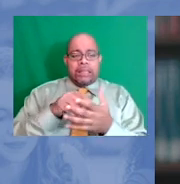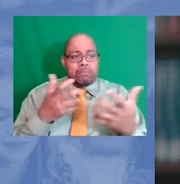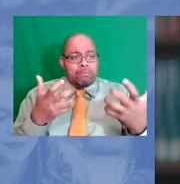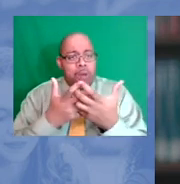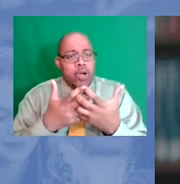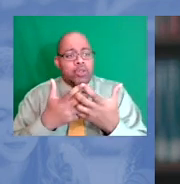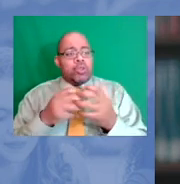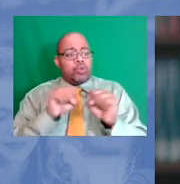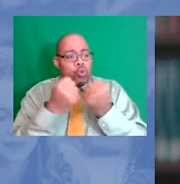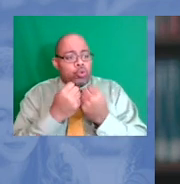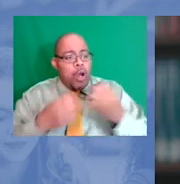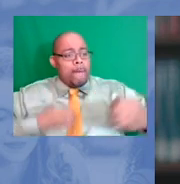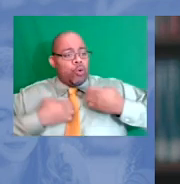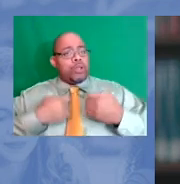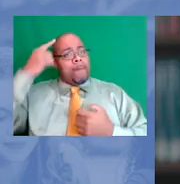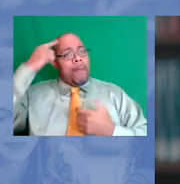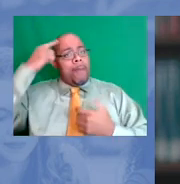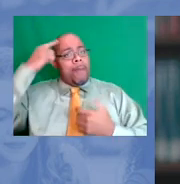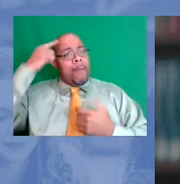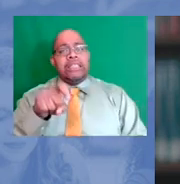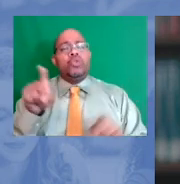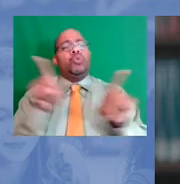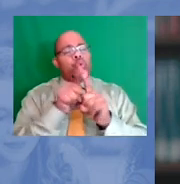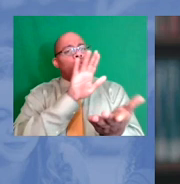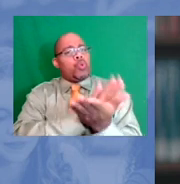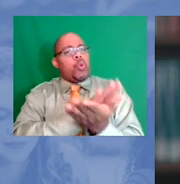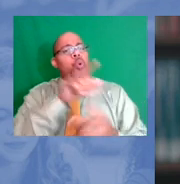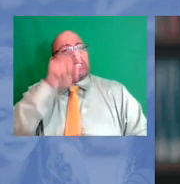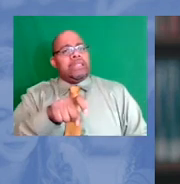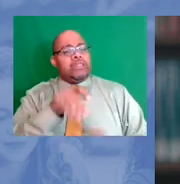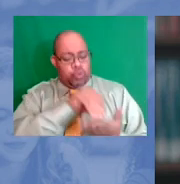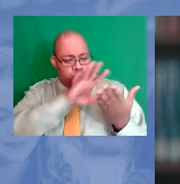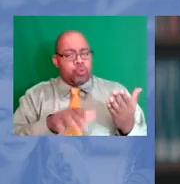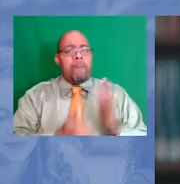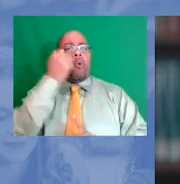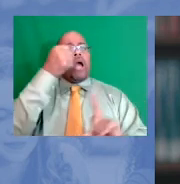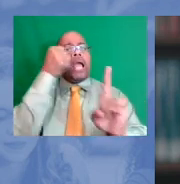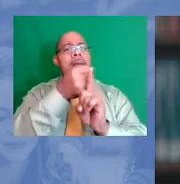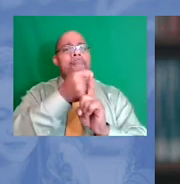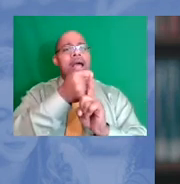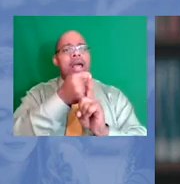HEALTH NEEDS AS WELL AS ACADEMIC NEEDS OF STUDENTS IMPACTED BY COVID 19 WHO HAVE OFTEN